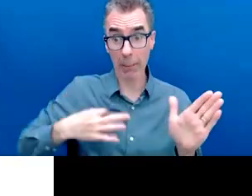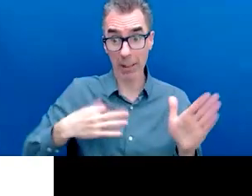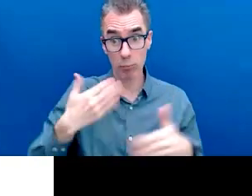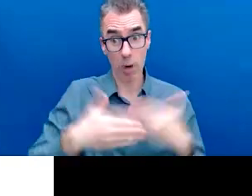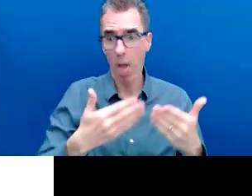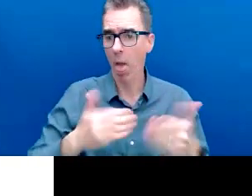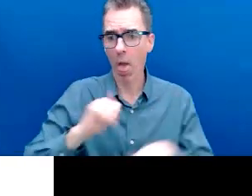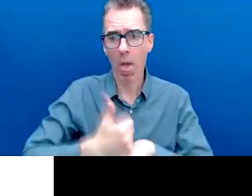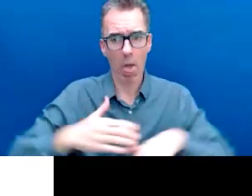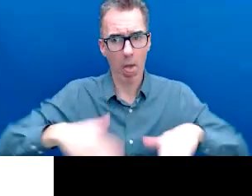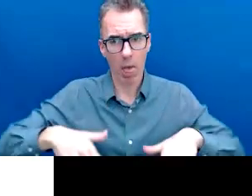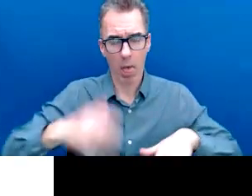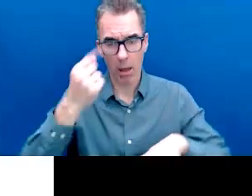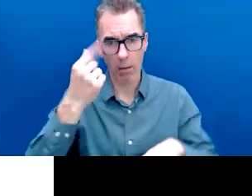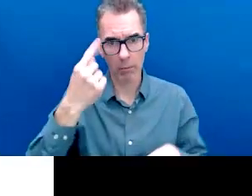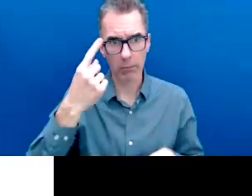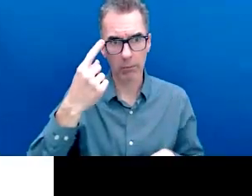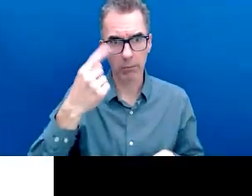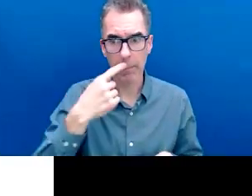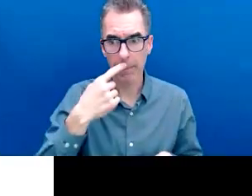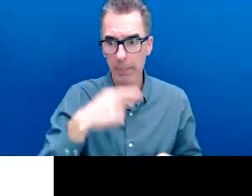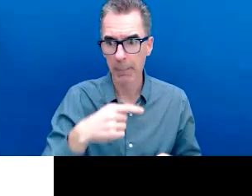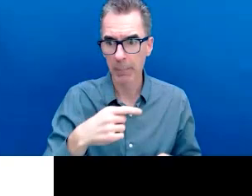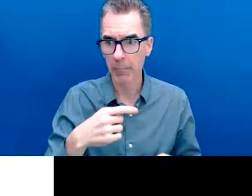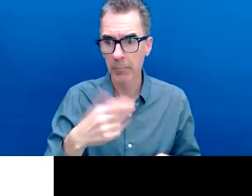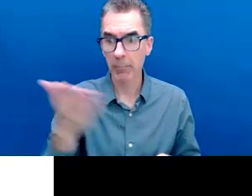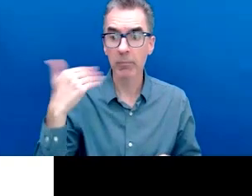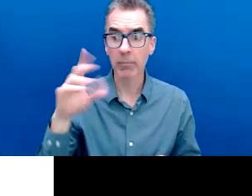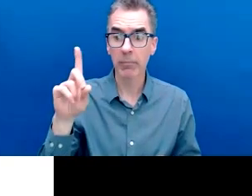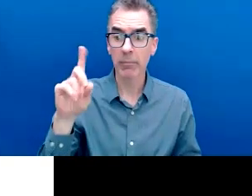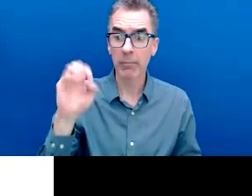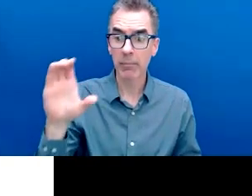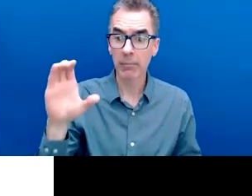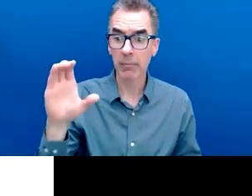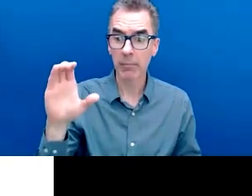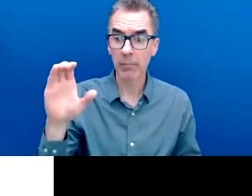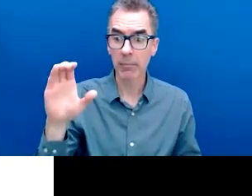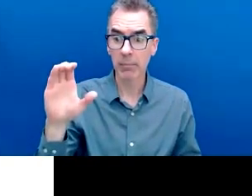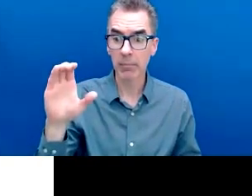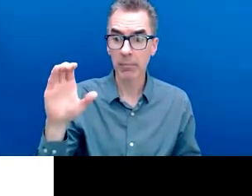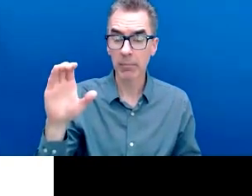However, we did, in December receive some additional funds.